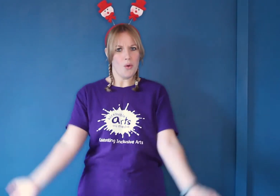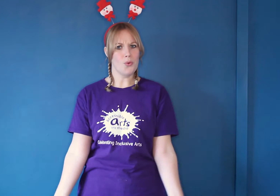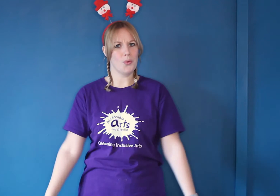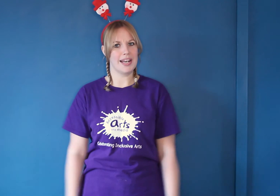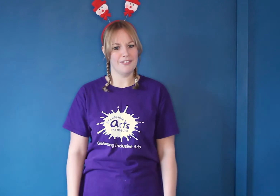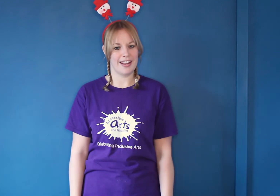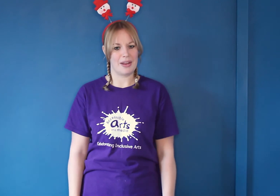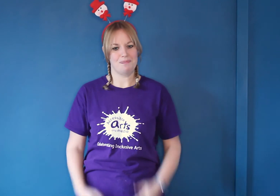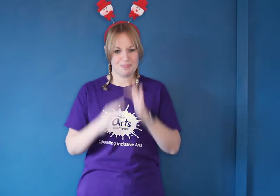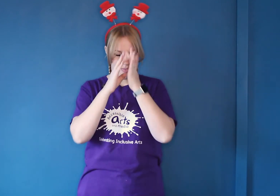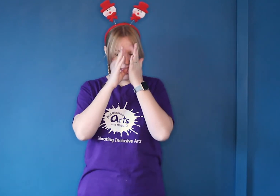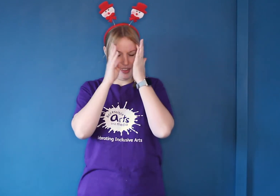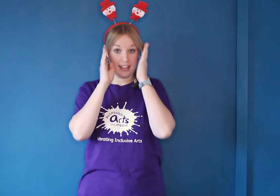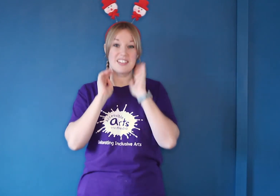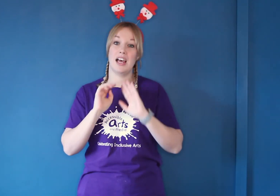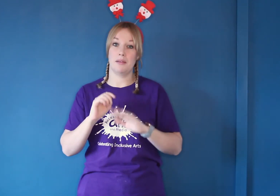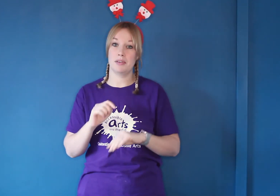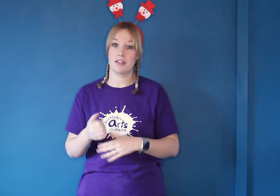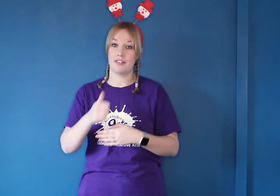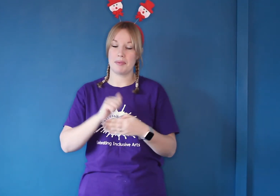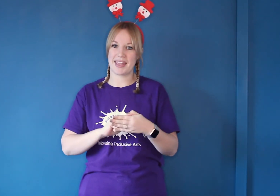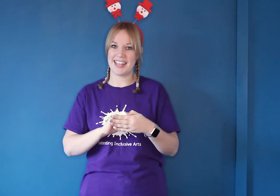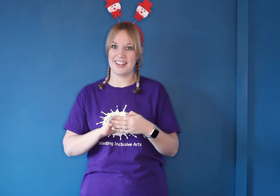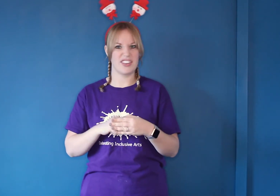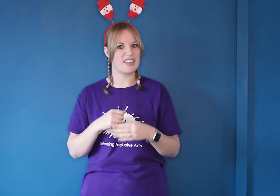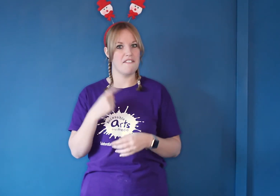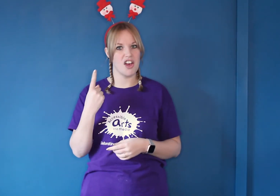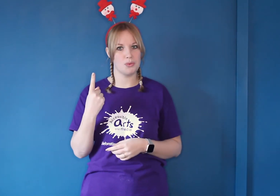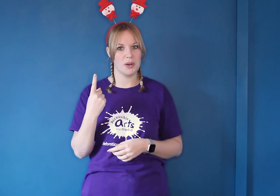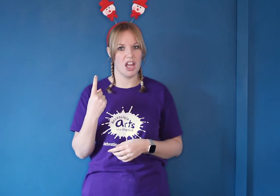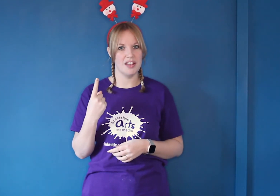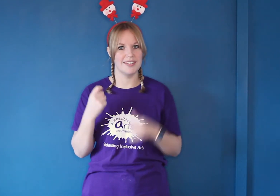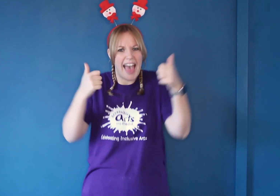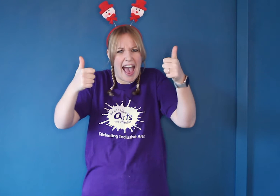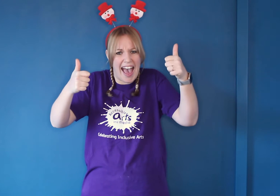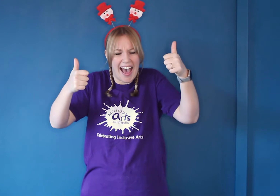Oo lovely I think it’s time to go from the beginning because that’s verse one learnt.